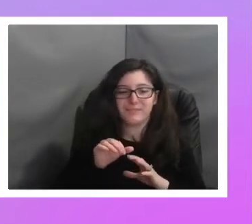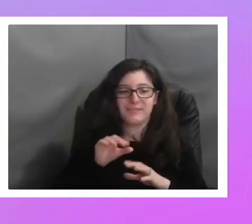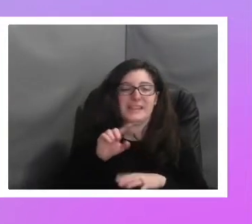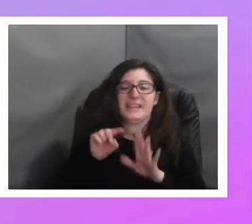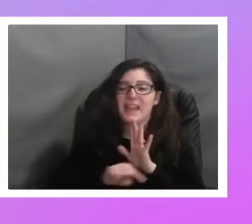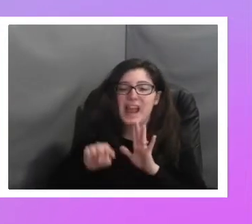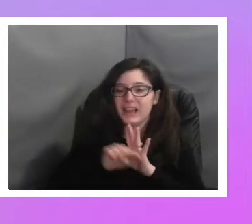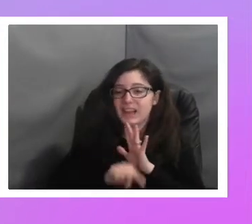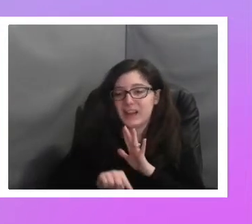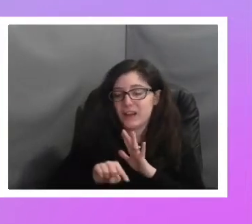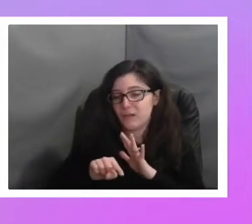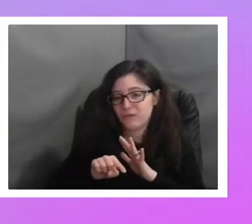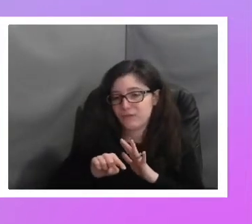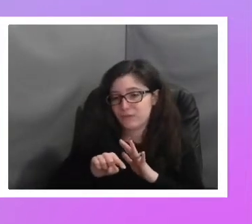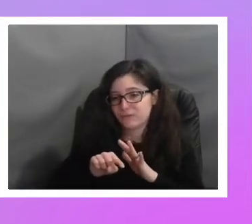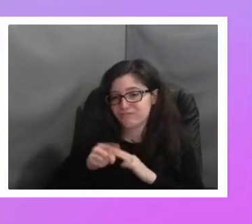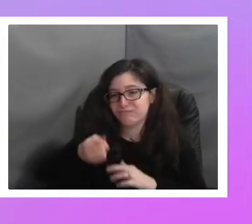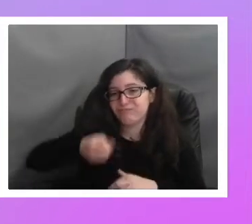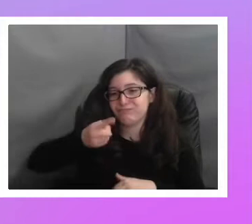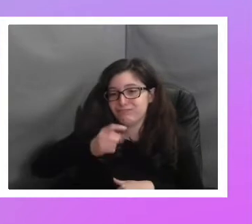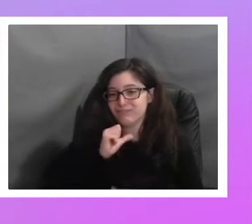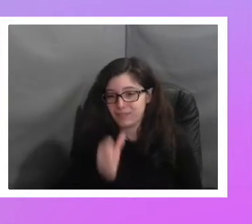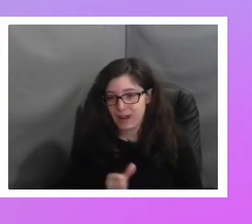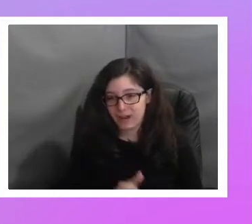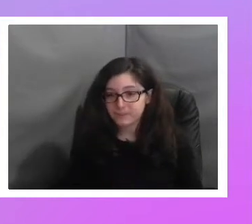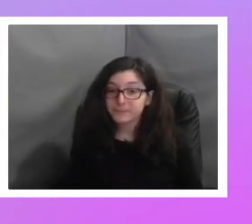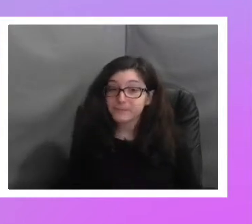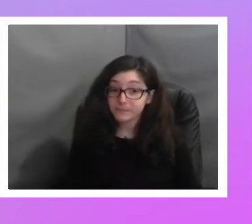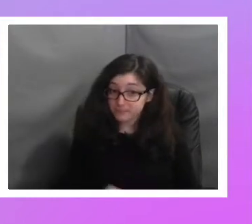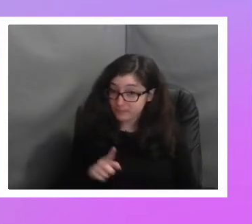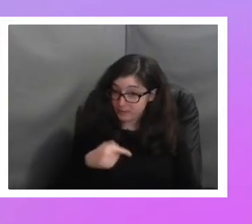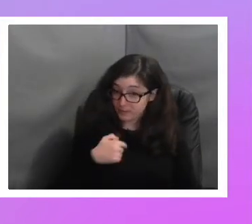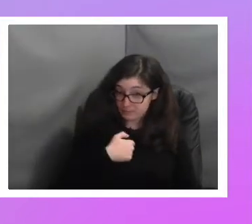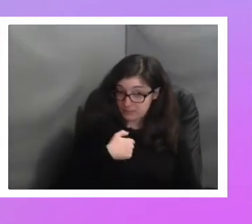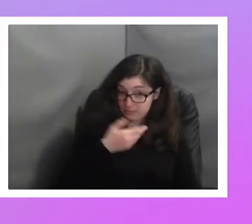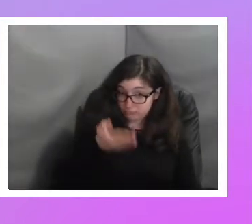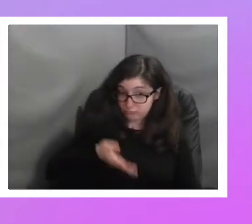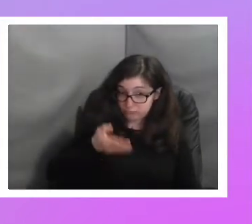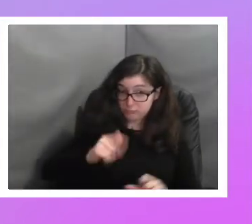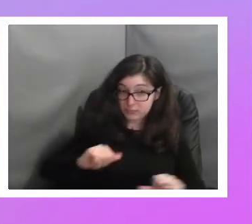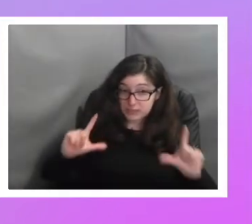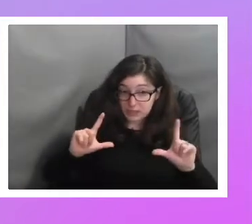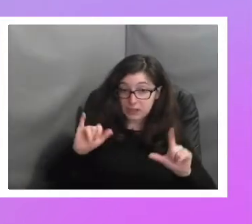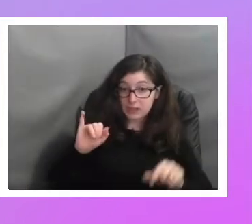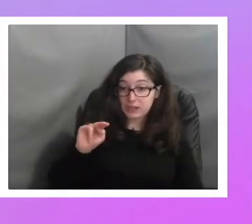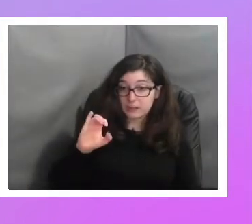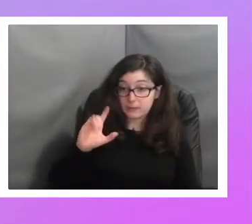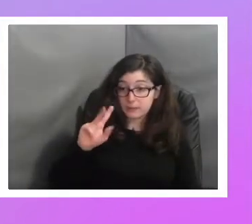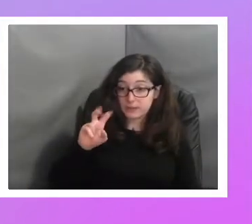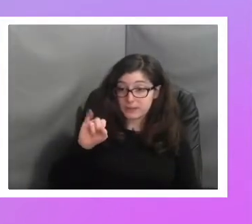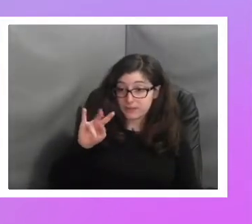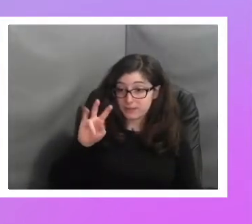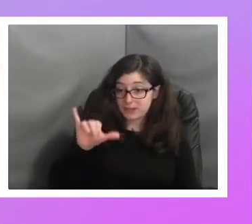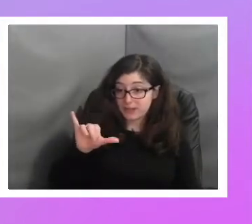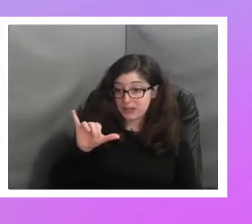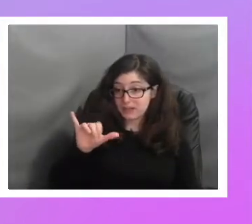So that's me on the slide, Inclusivity Strategic Consulting, yippee,